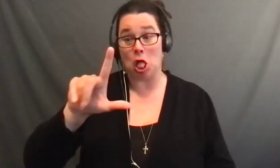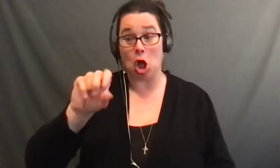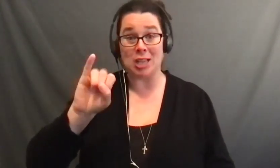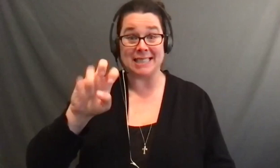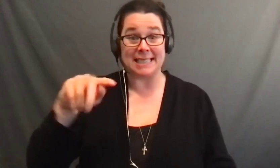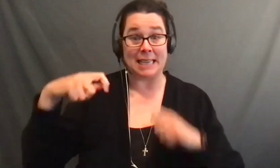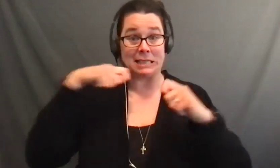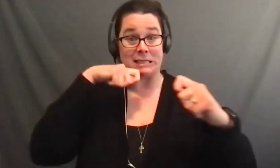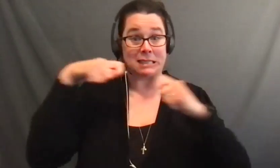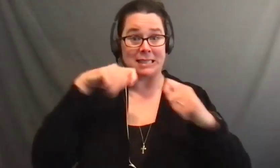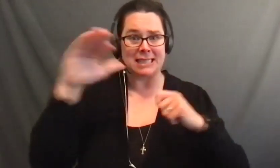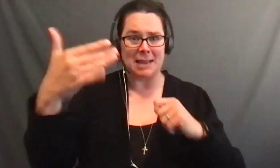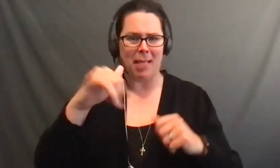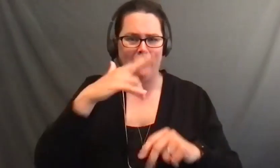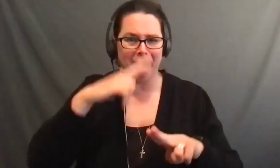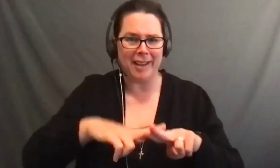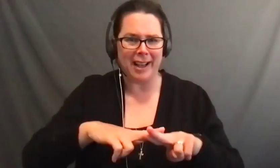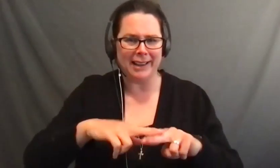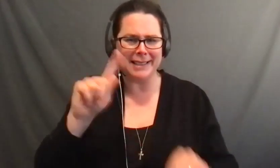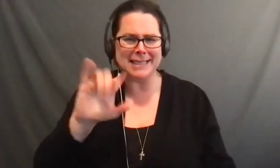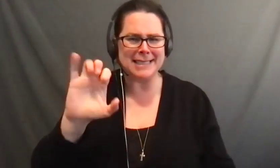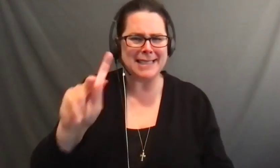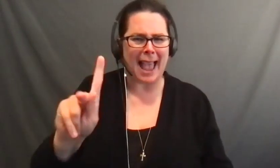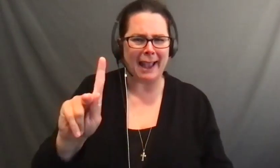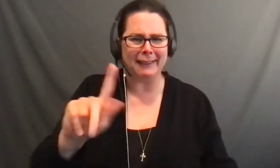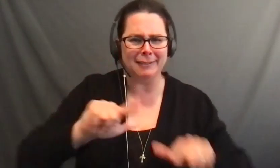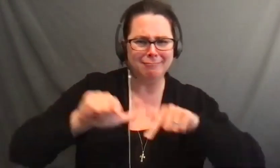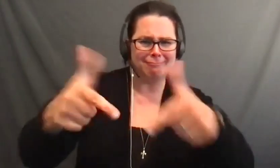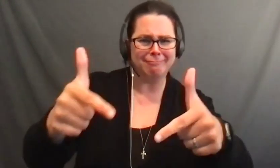Zack, talk to us.